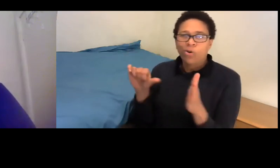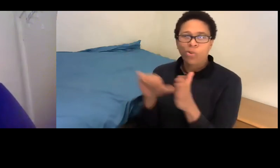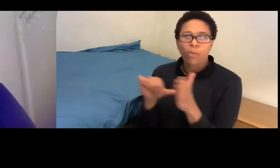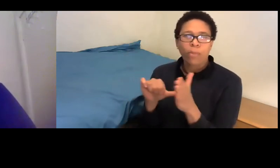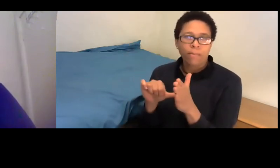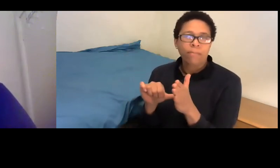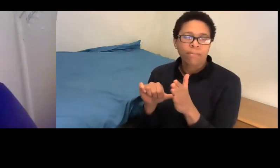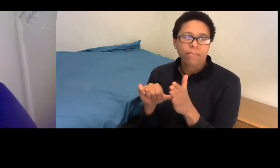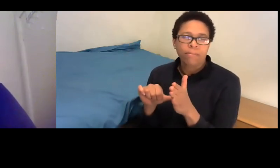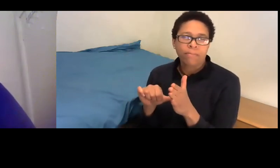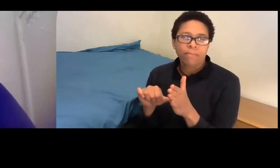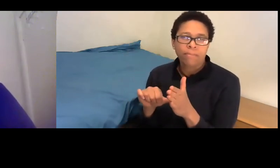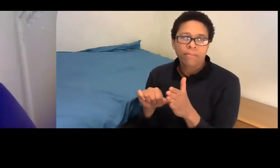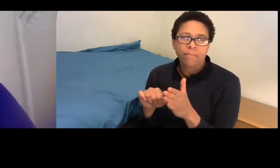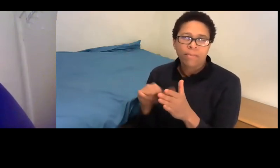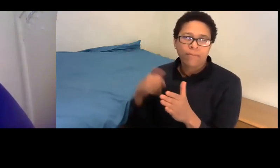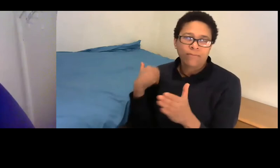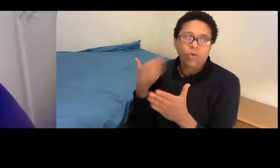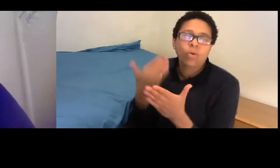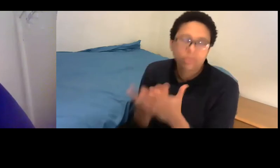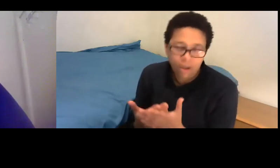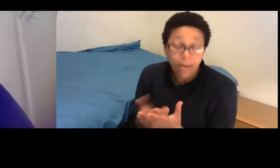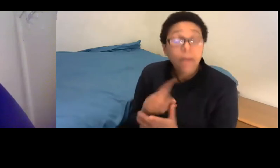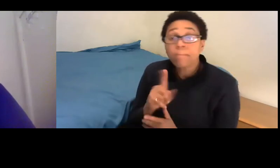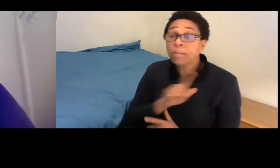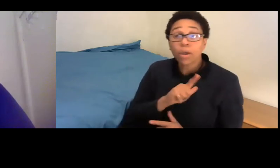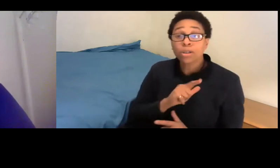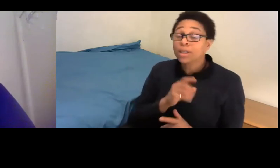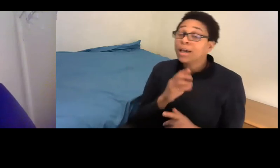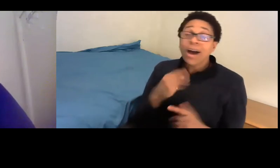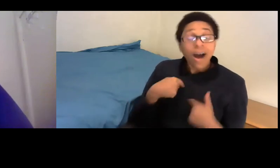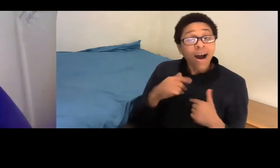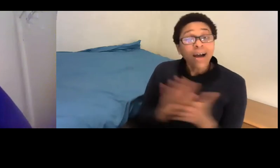and Muslim as well. I'll talk about that in a minute. But yeah, I mean, this kind of feeling divided against